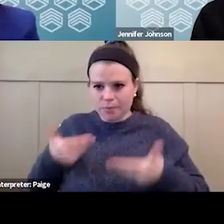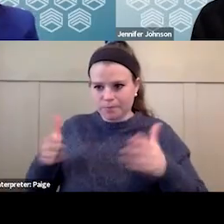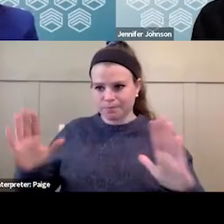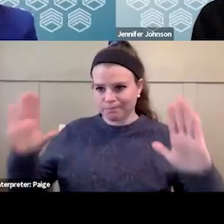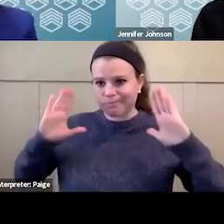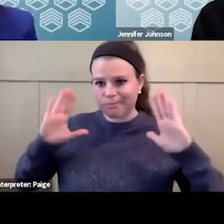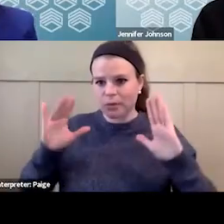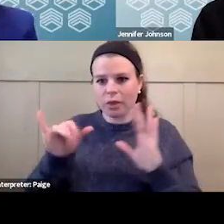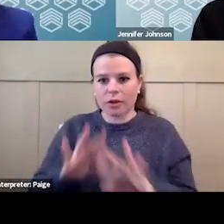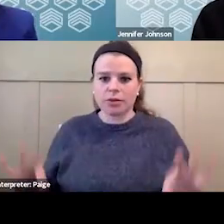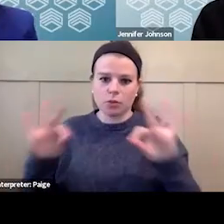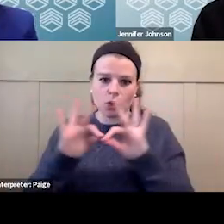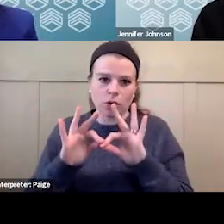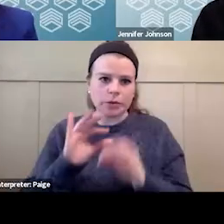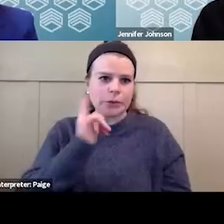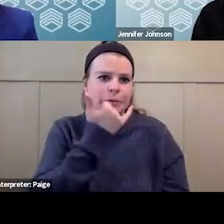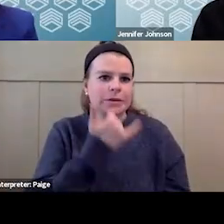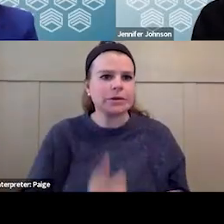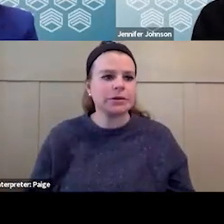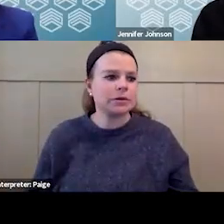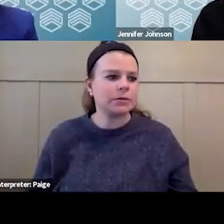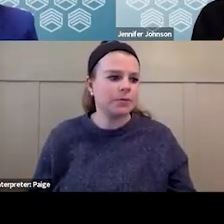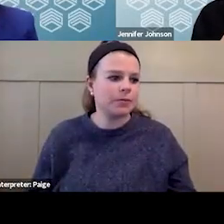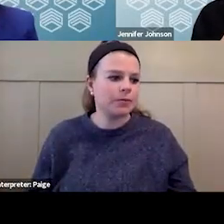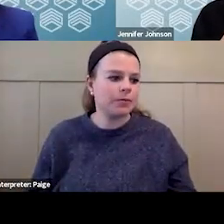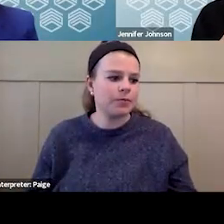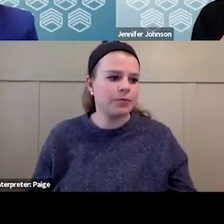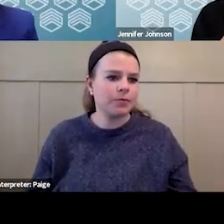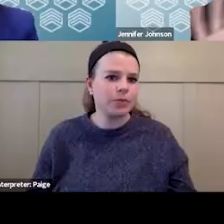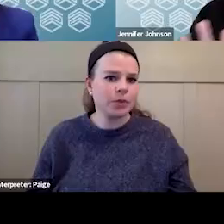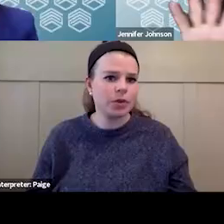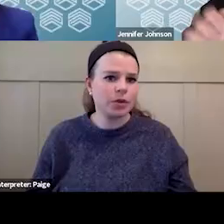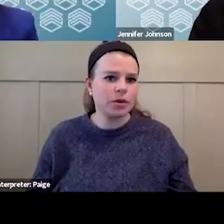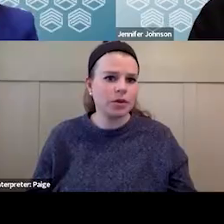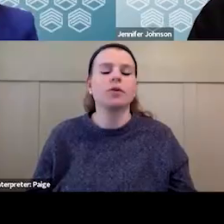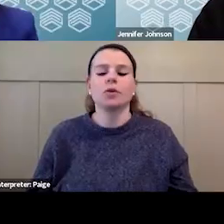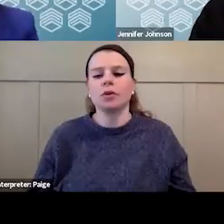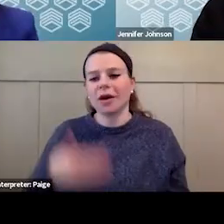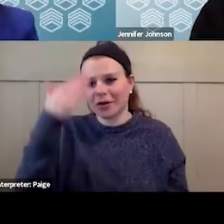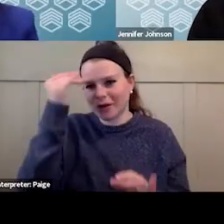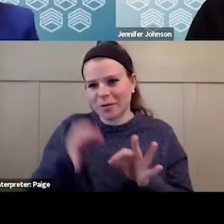Oopsie. I just, um, go- I forgot about the little delay there. Sorry about that.